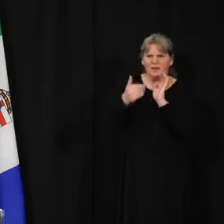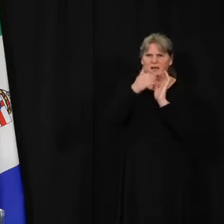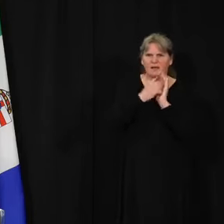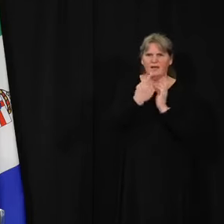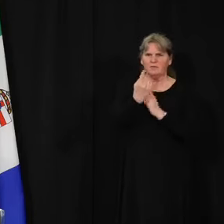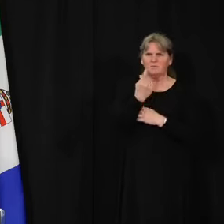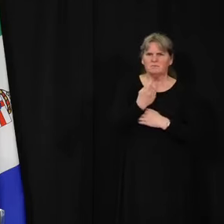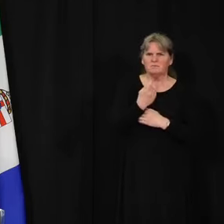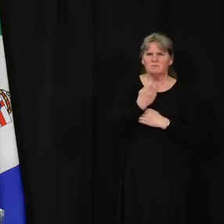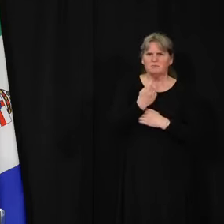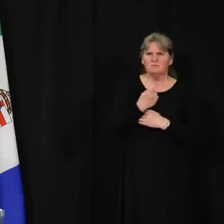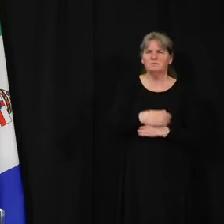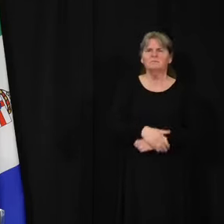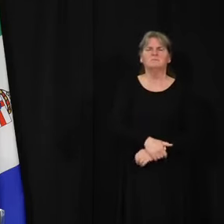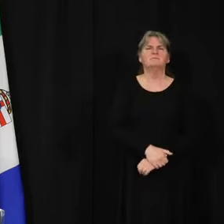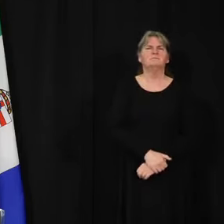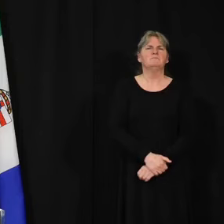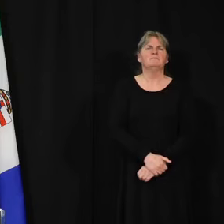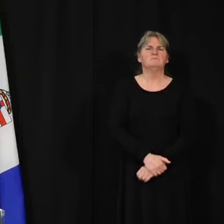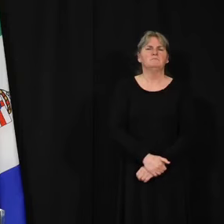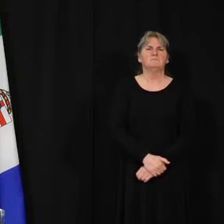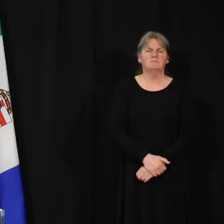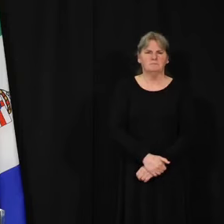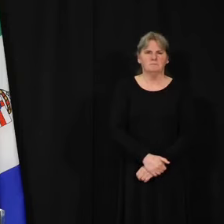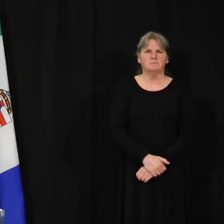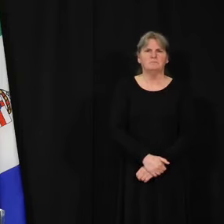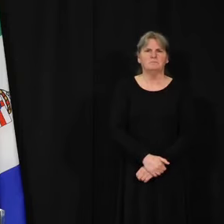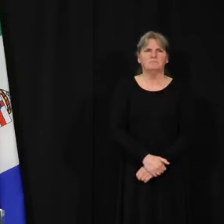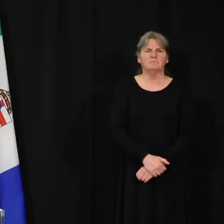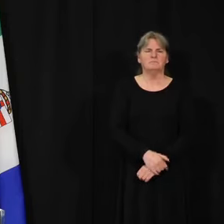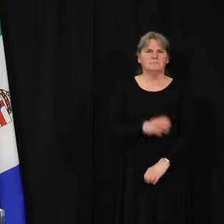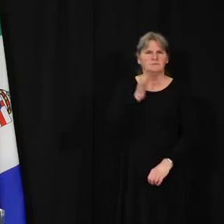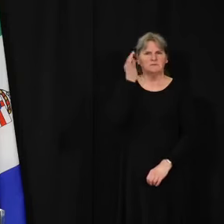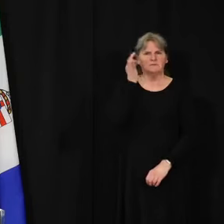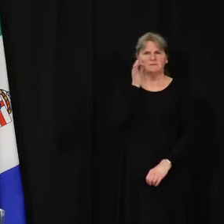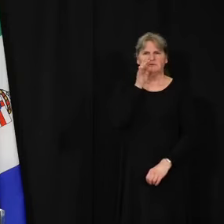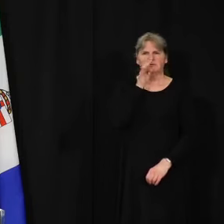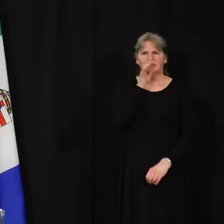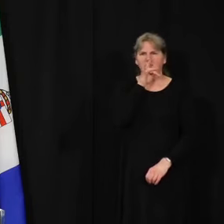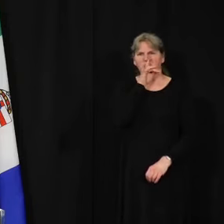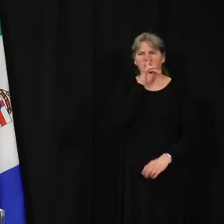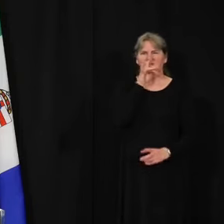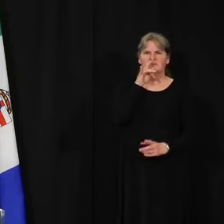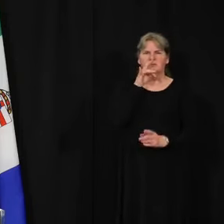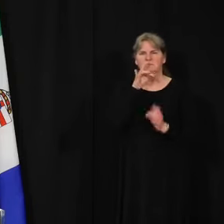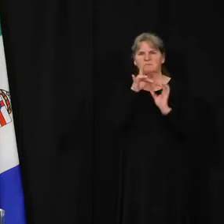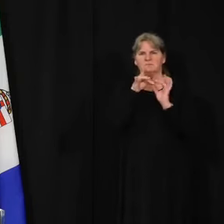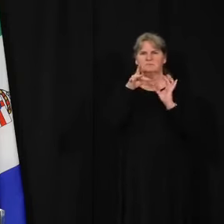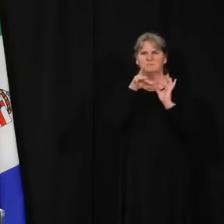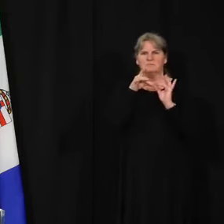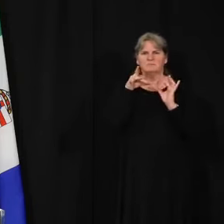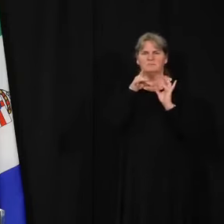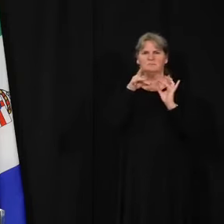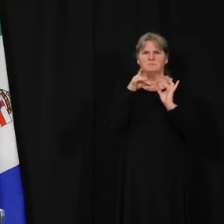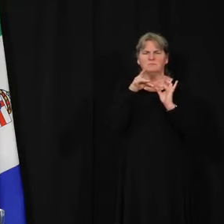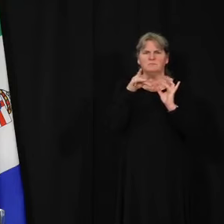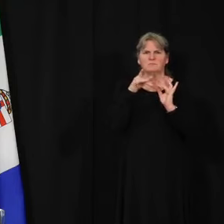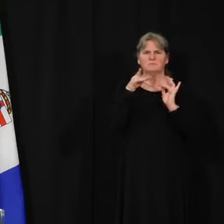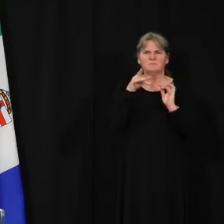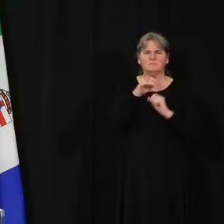question?